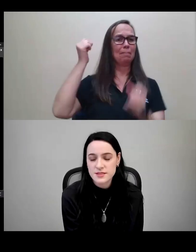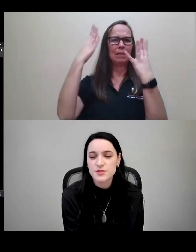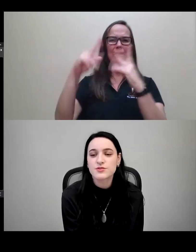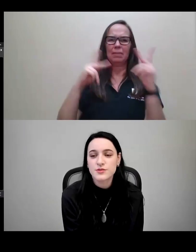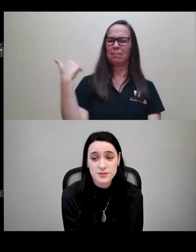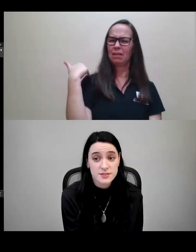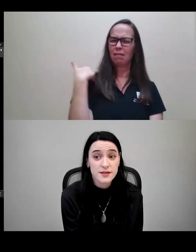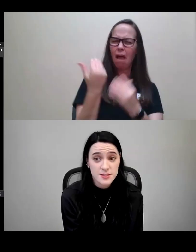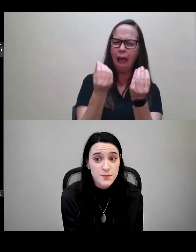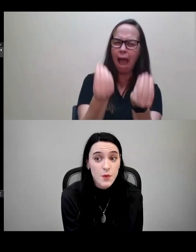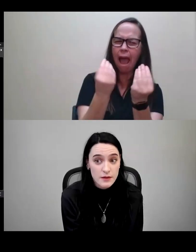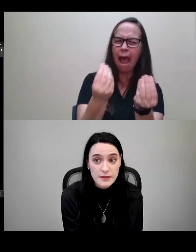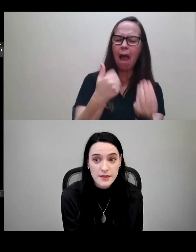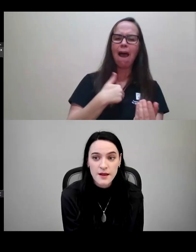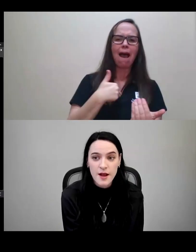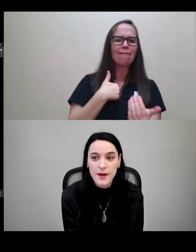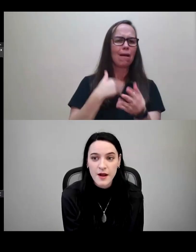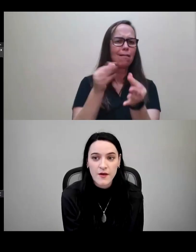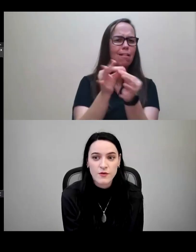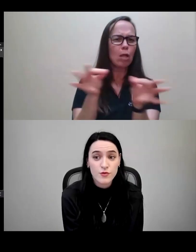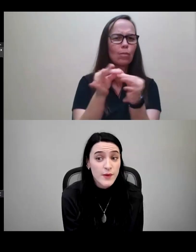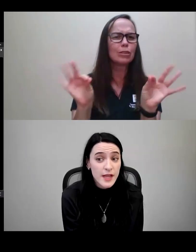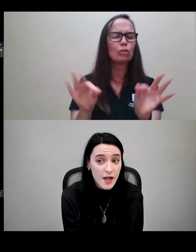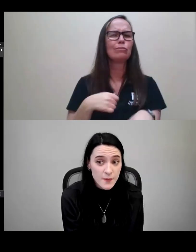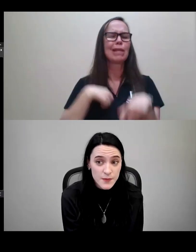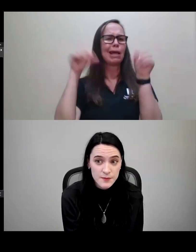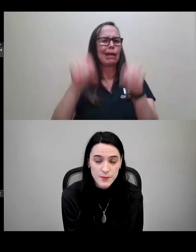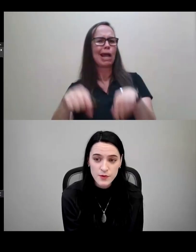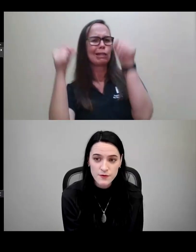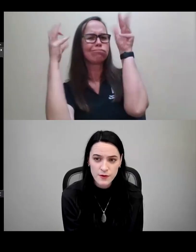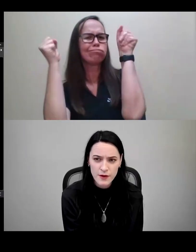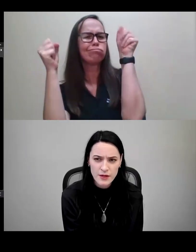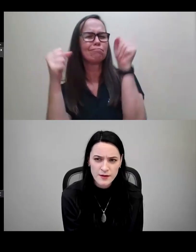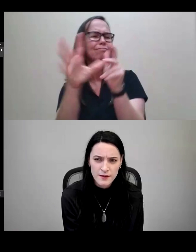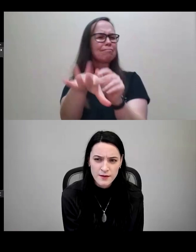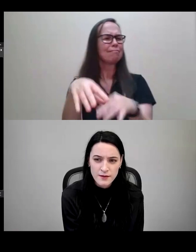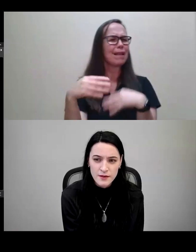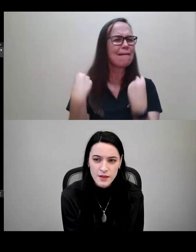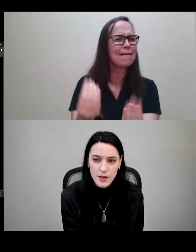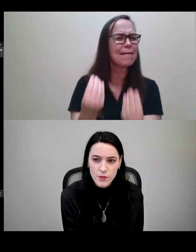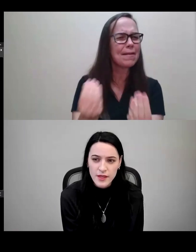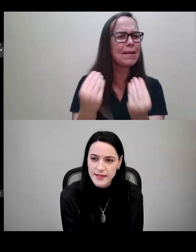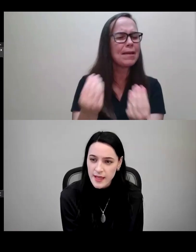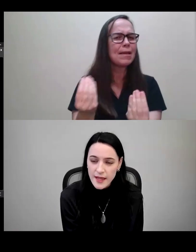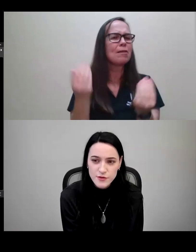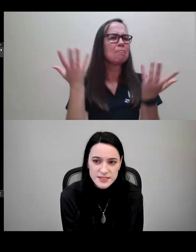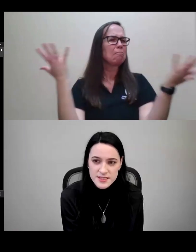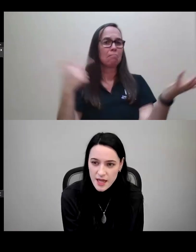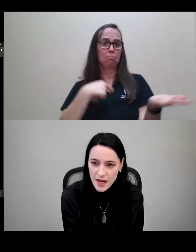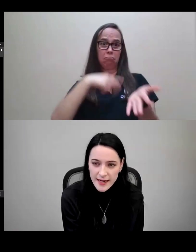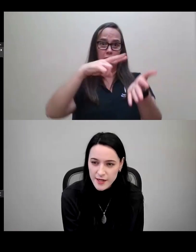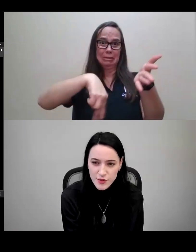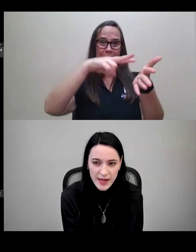I wanted to discuss more about growing up people were like, "Yeah, you can sign.